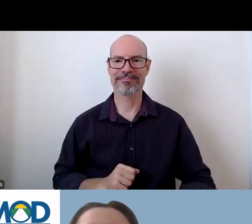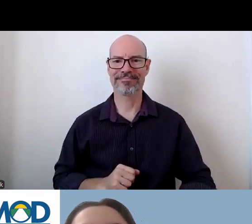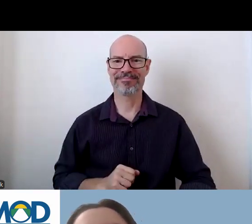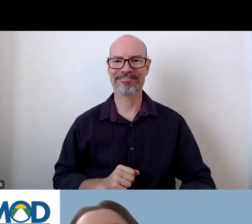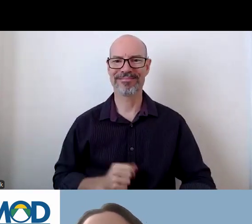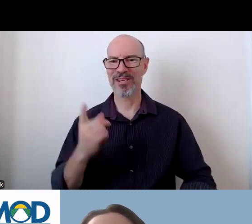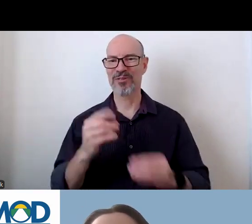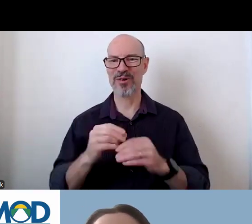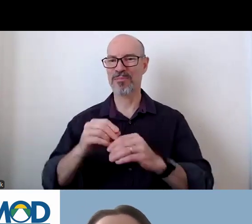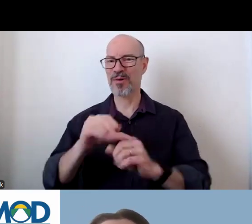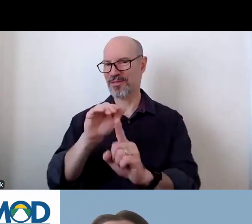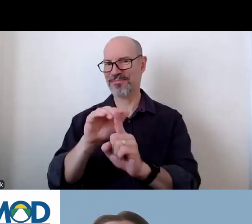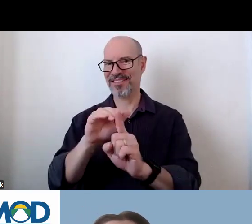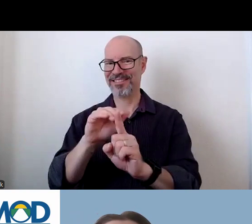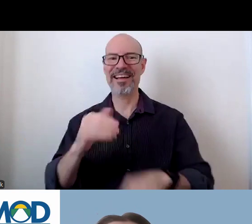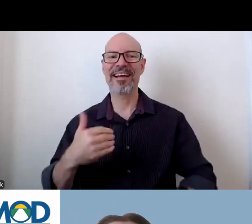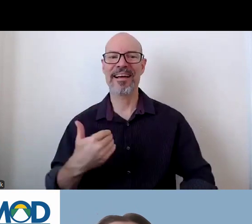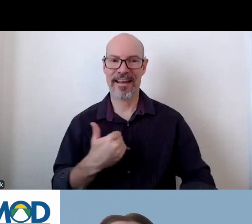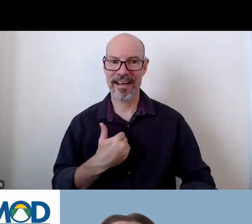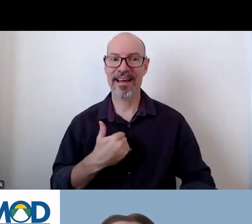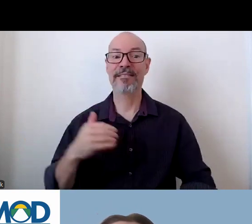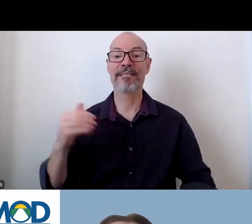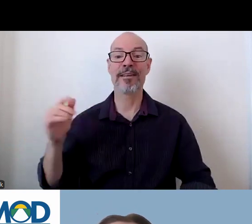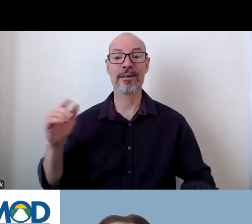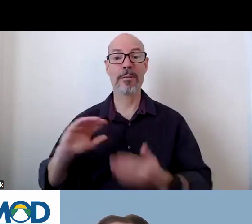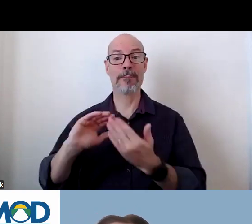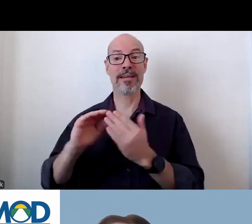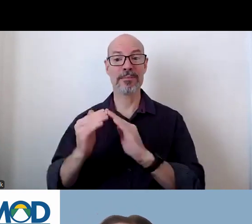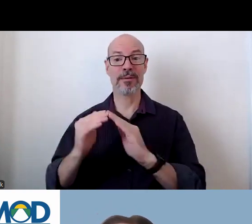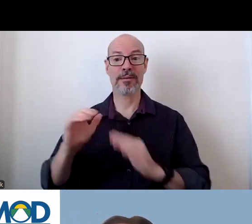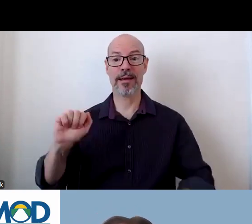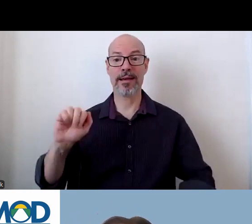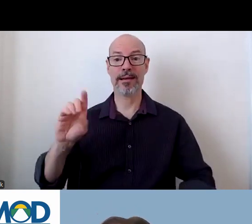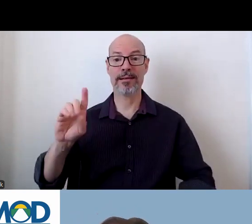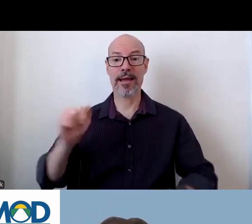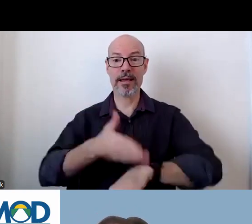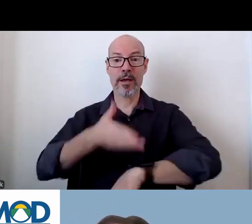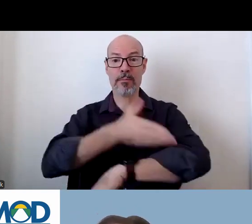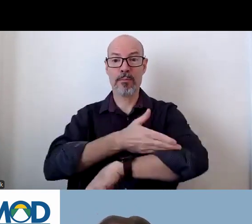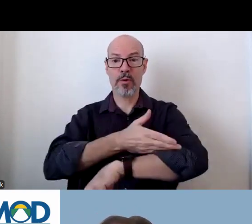And then, just another reminder about our municipal ADA Improvement Grant. So, this is funding two